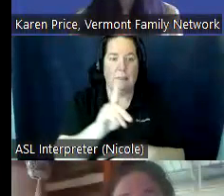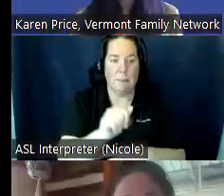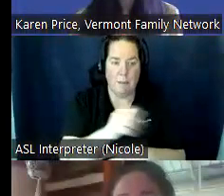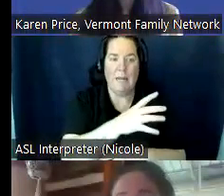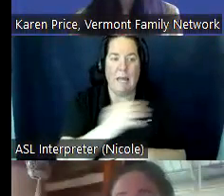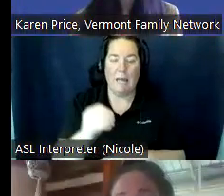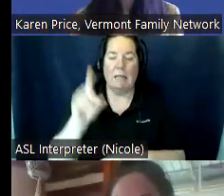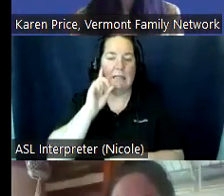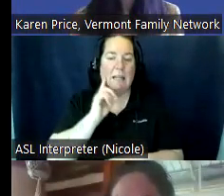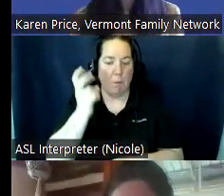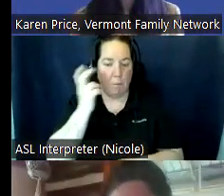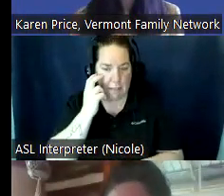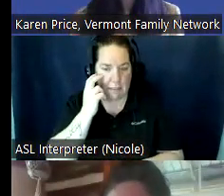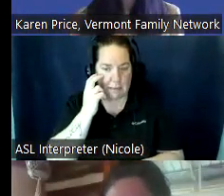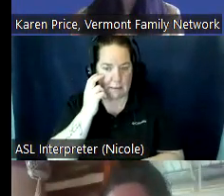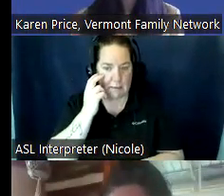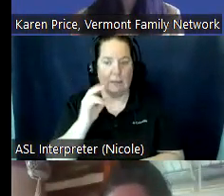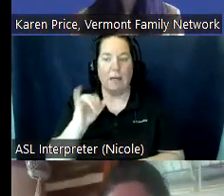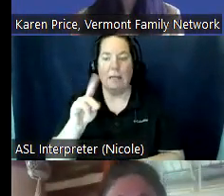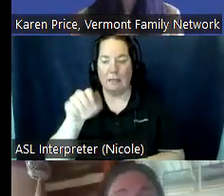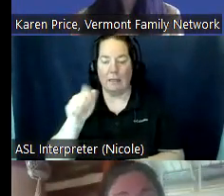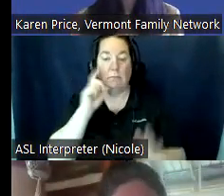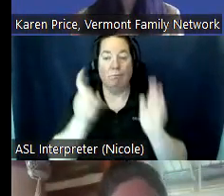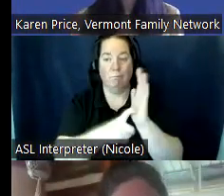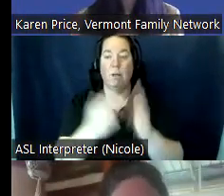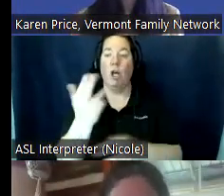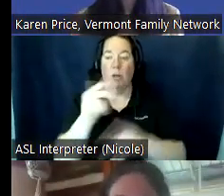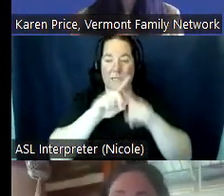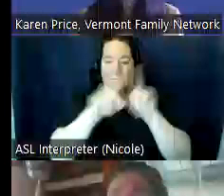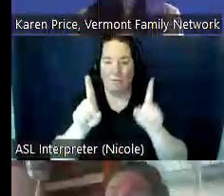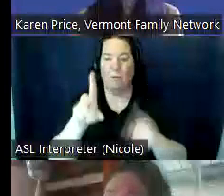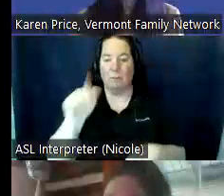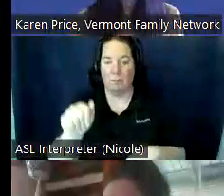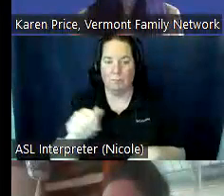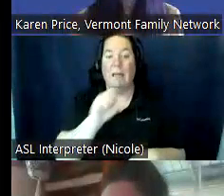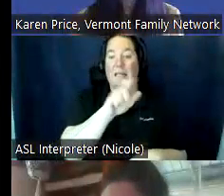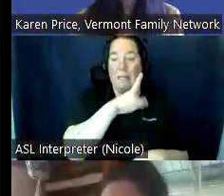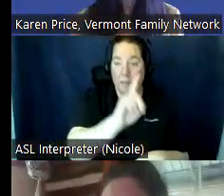recognizes 13 different disability categories, one of those is SLD another is deaf-blindness.